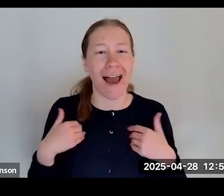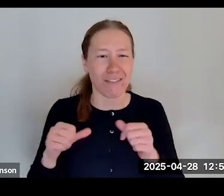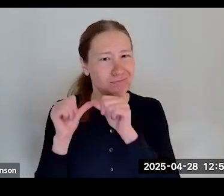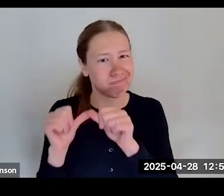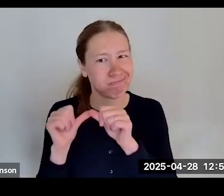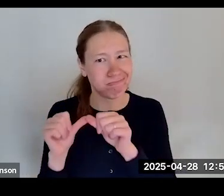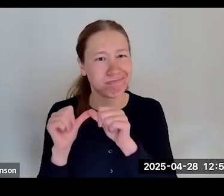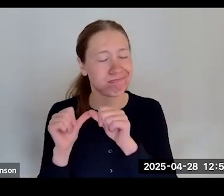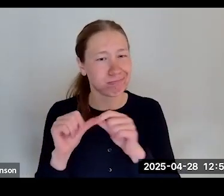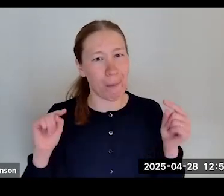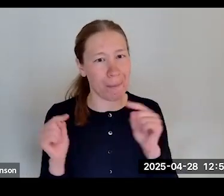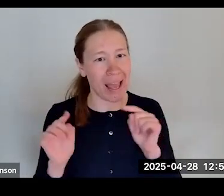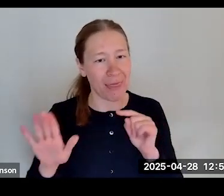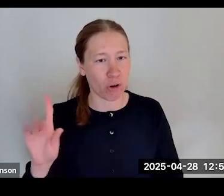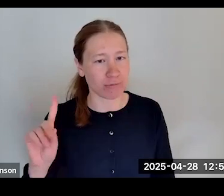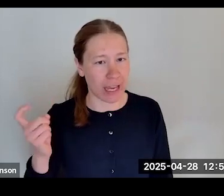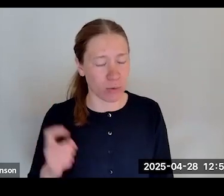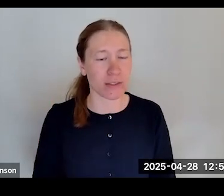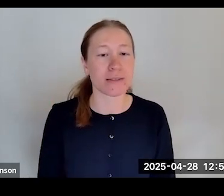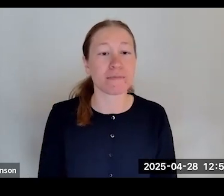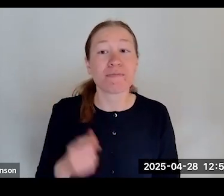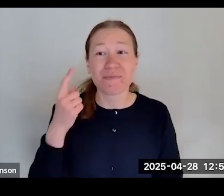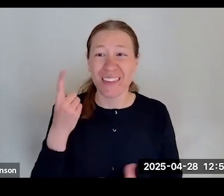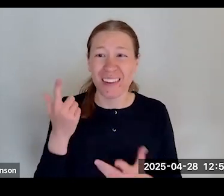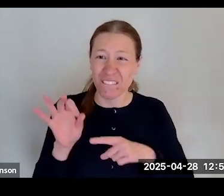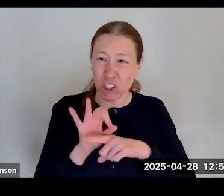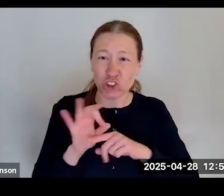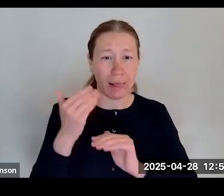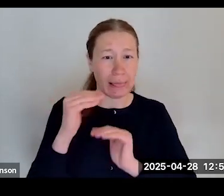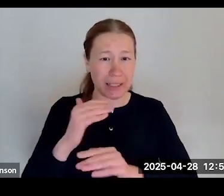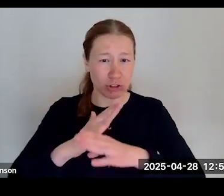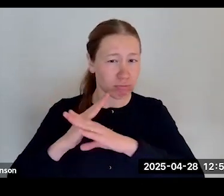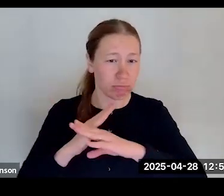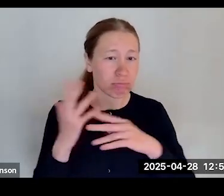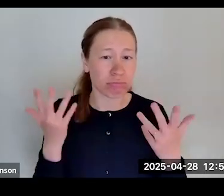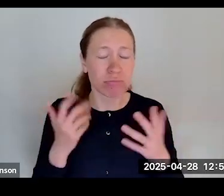as their diagnosis. The functional limitations they experience are more related